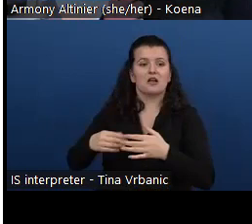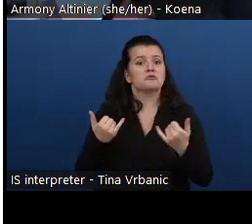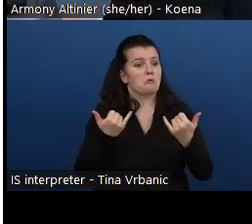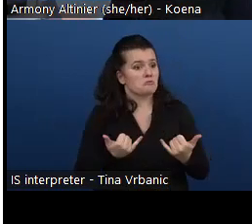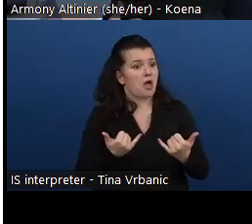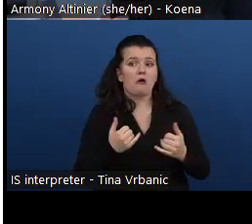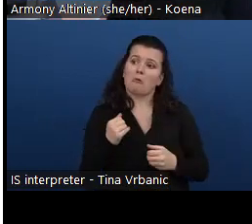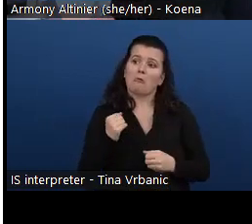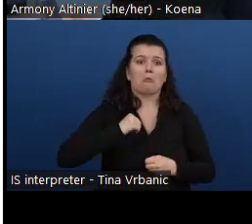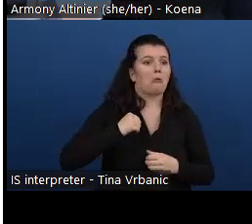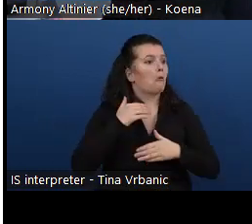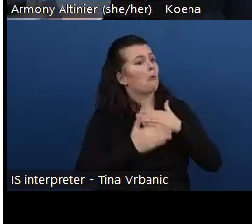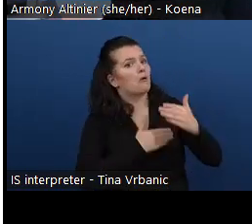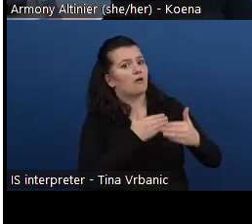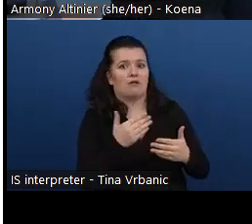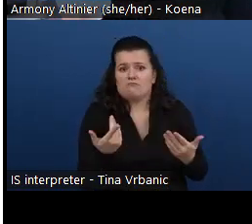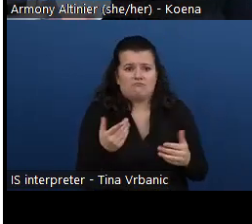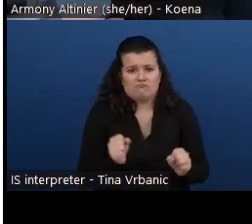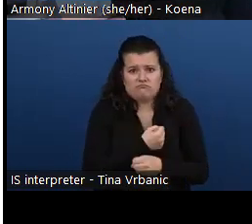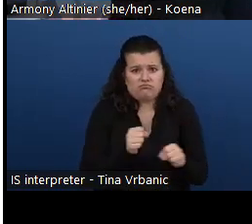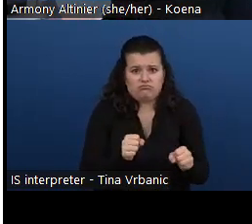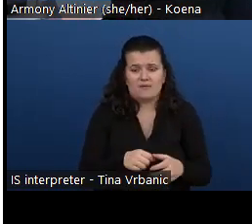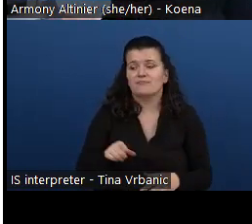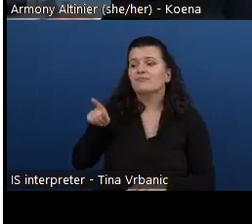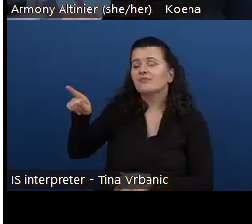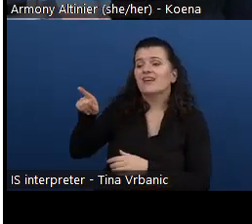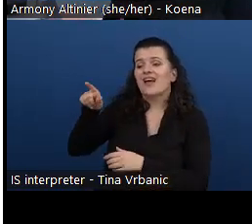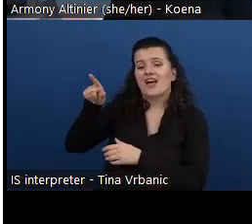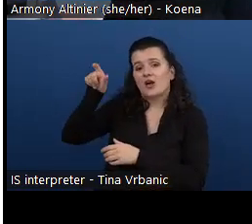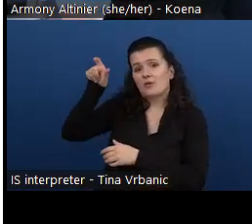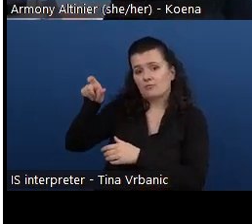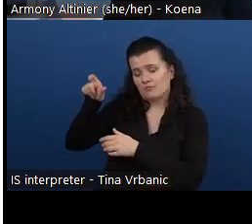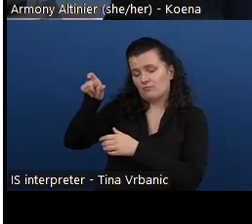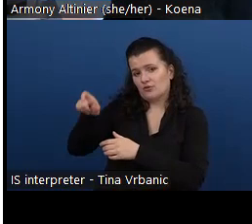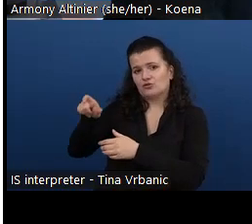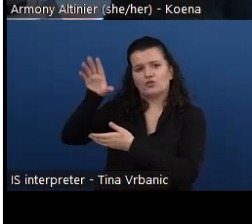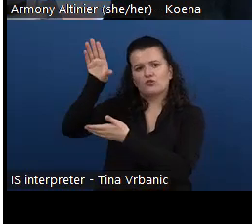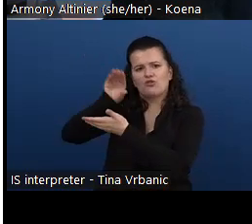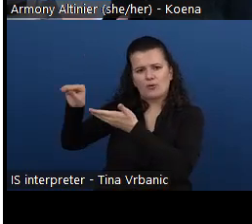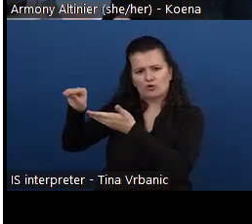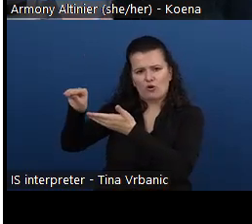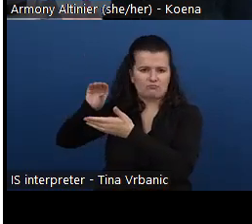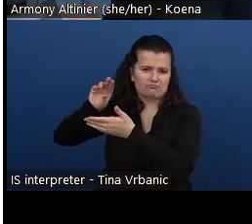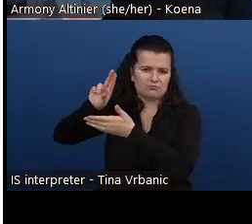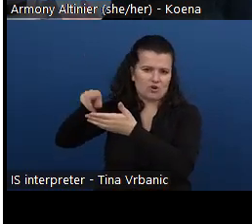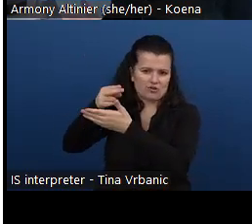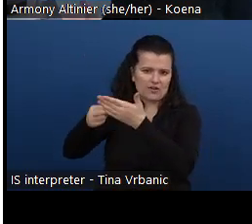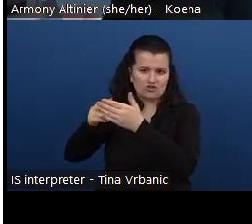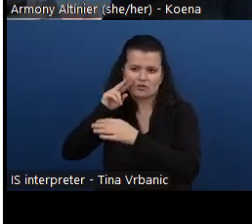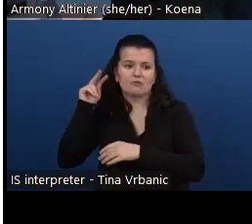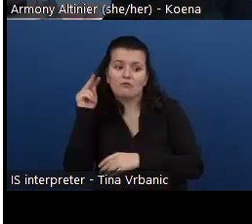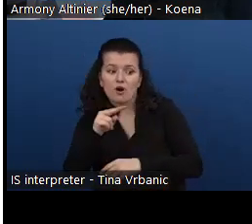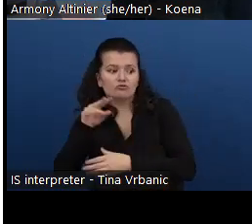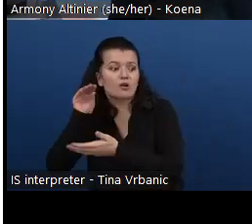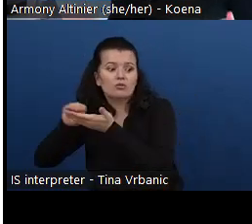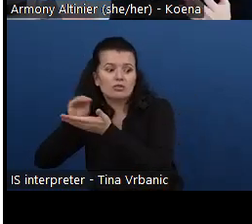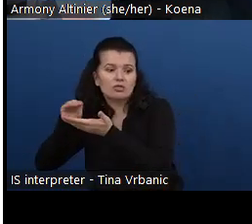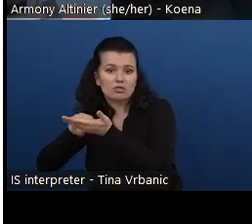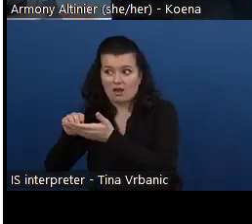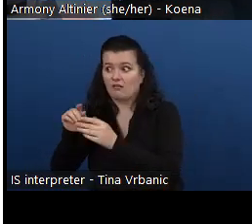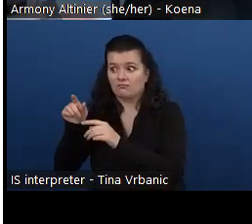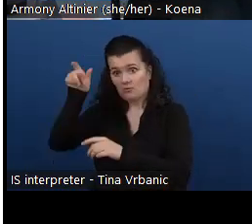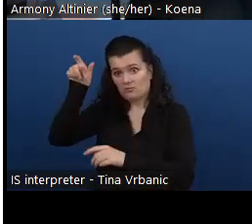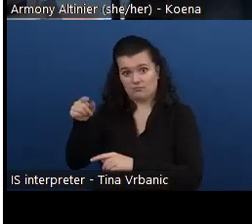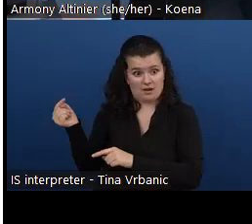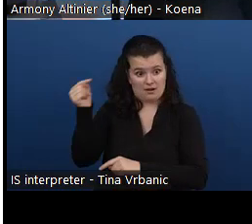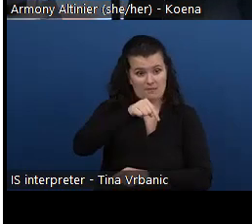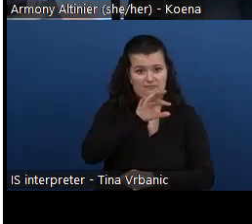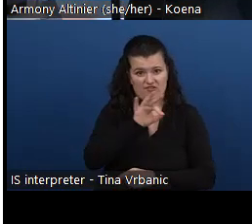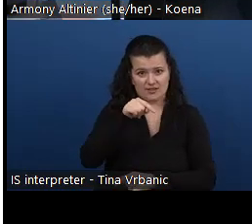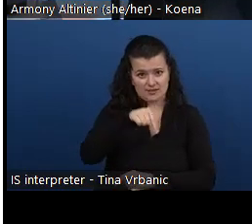When the Rapporteur of the UN Committee on the Rights of Persons with Disabilities, he